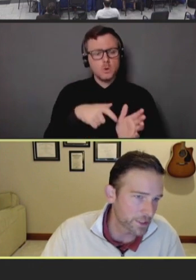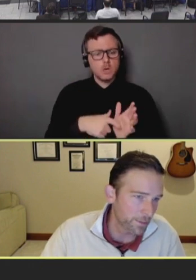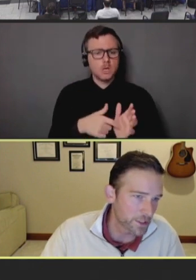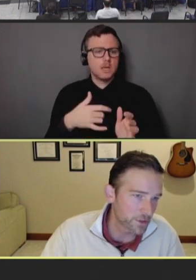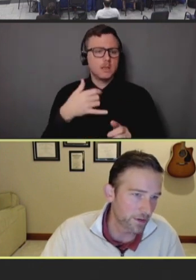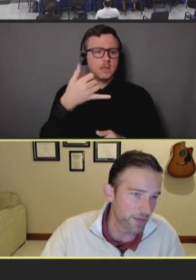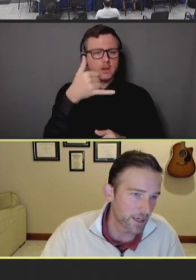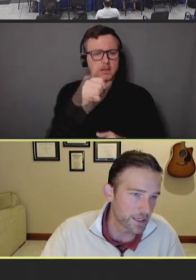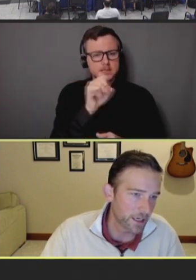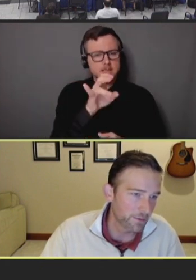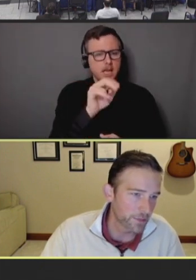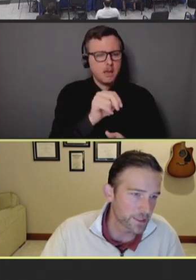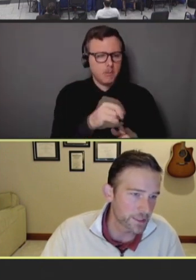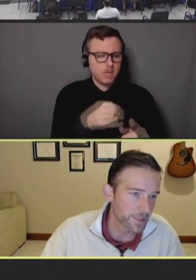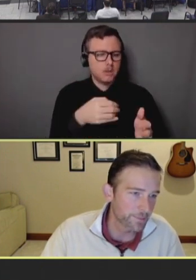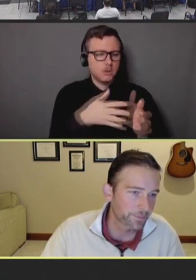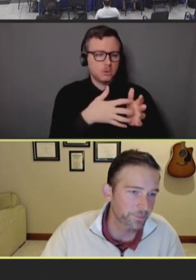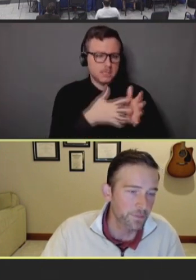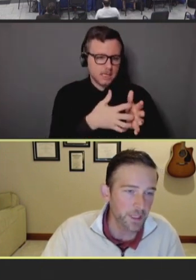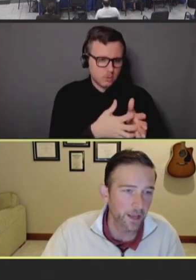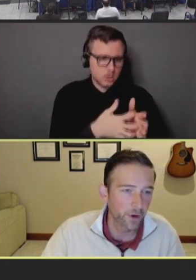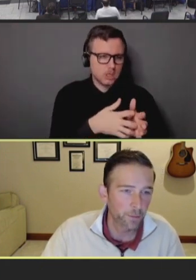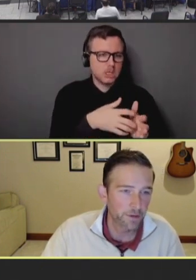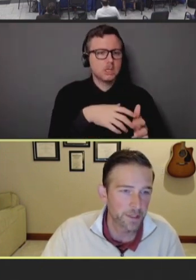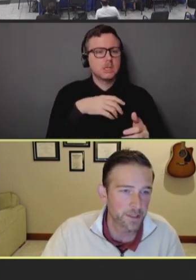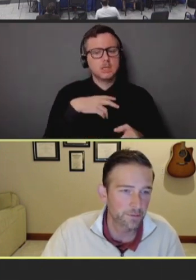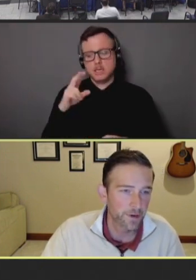Sabin strain vaccine versus the nOPV2 vaccine.